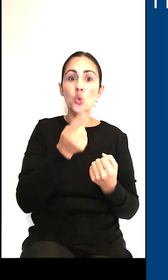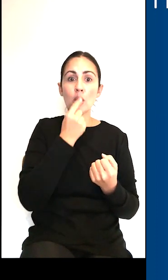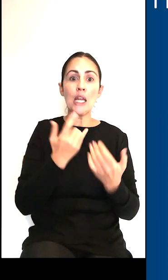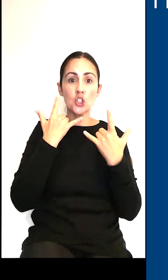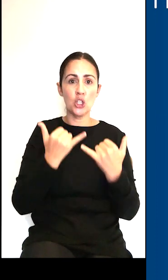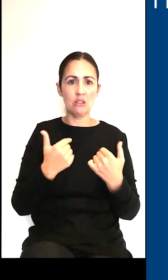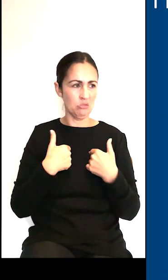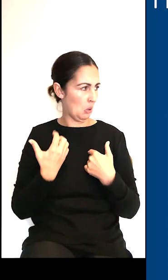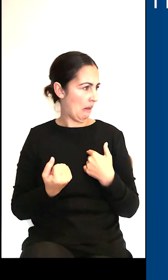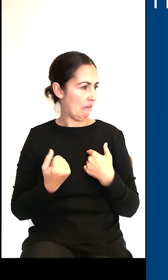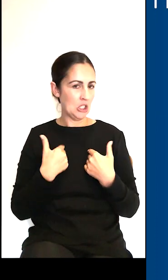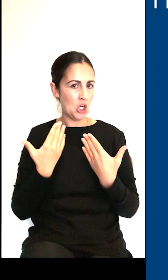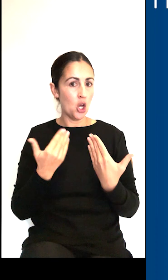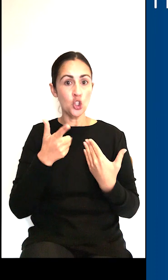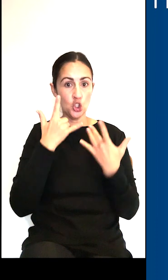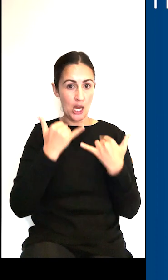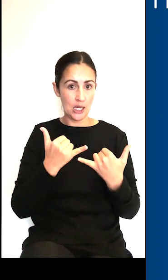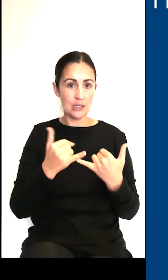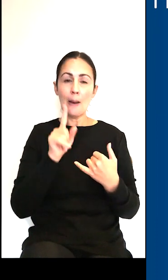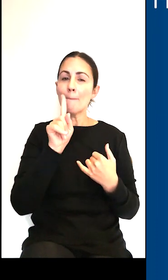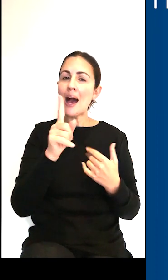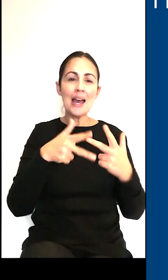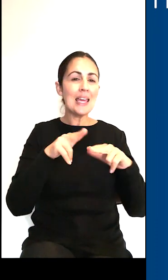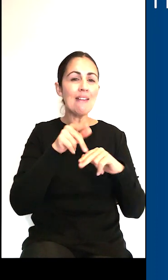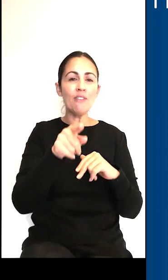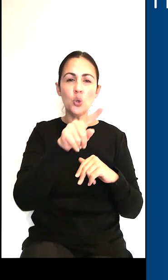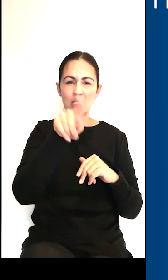In saying that, if you chose to opt out or if you are not sure,